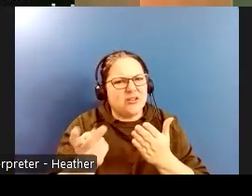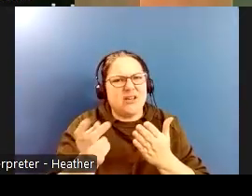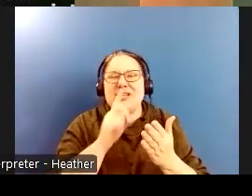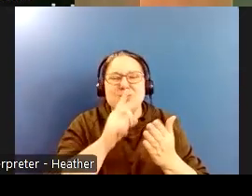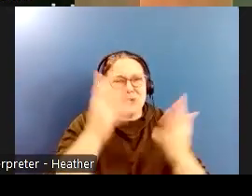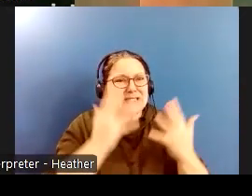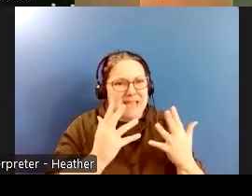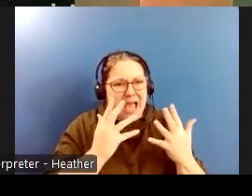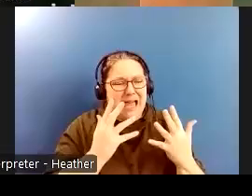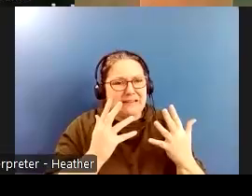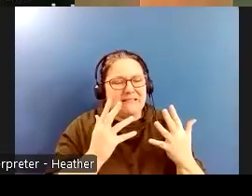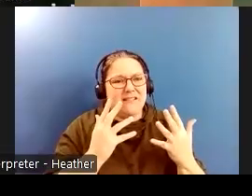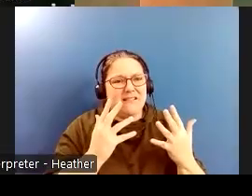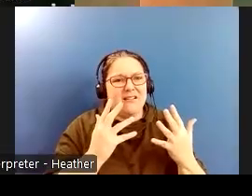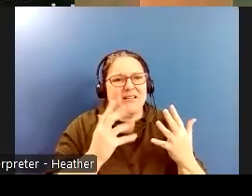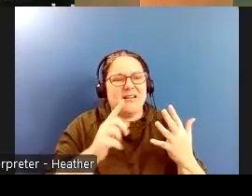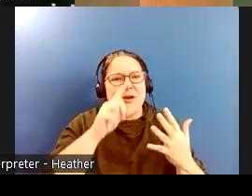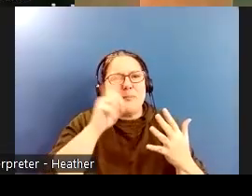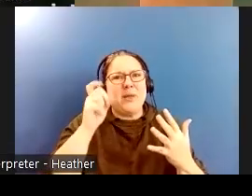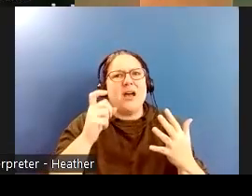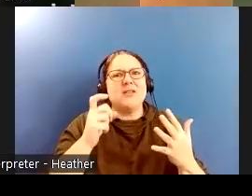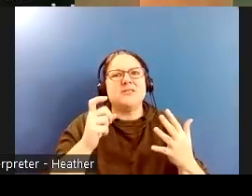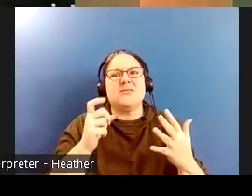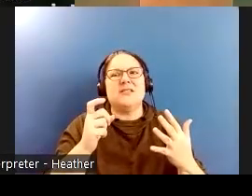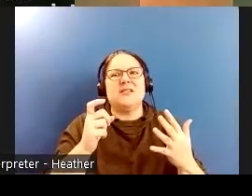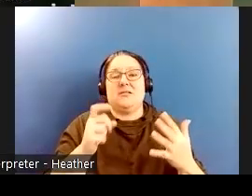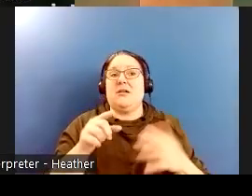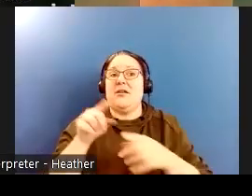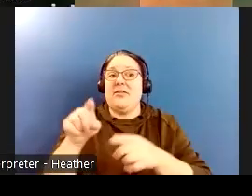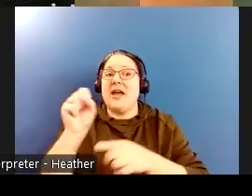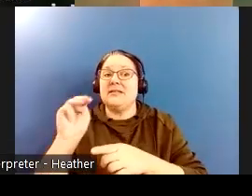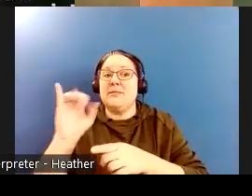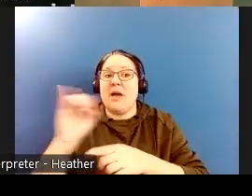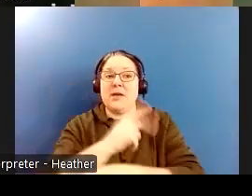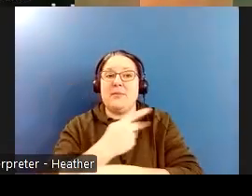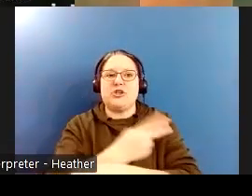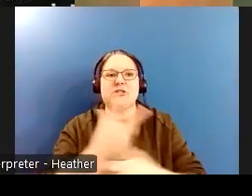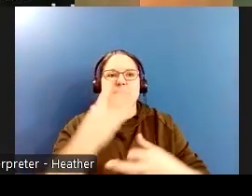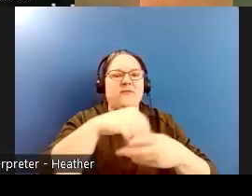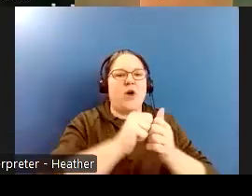again they've been interfacing with the system for a long time. Just as a final thought, you know,